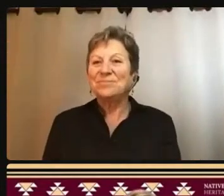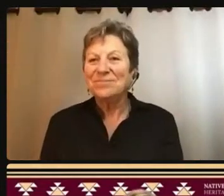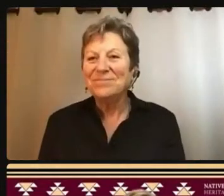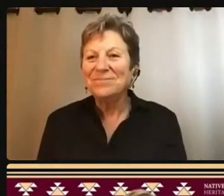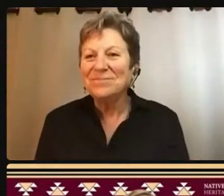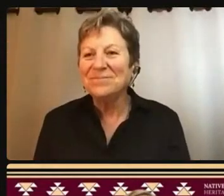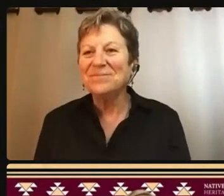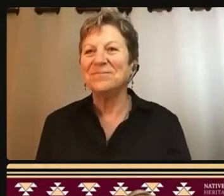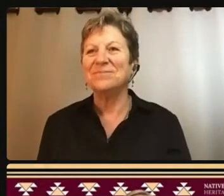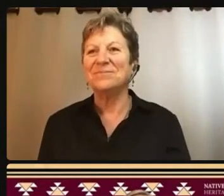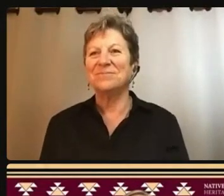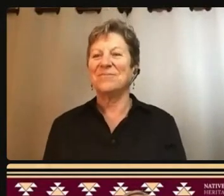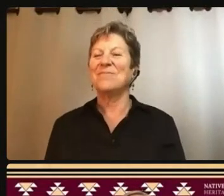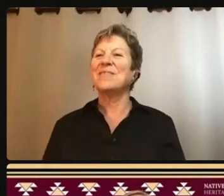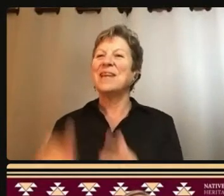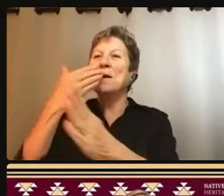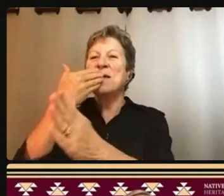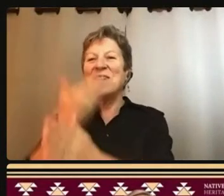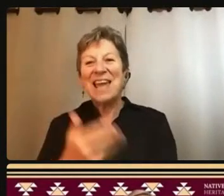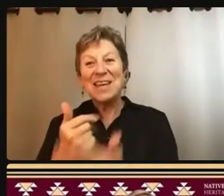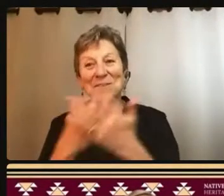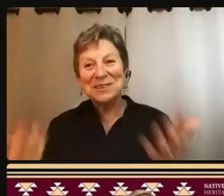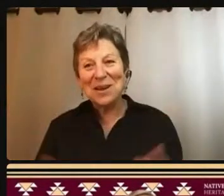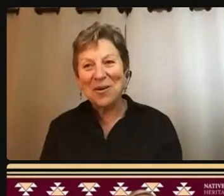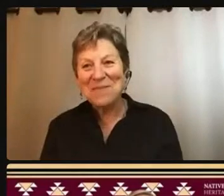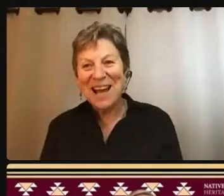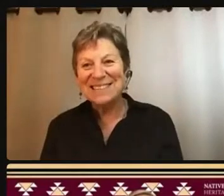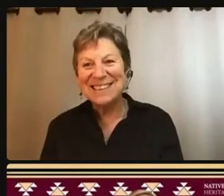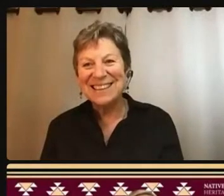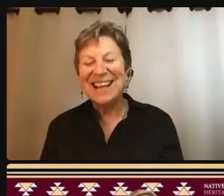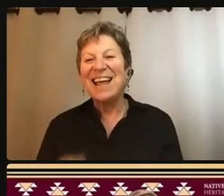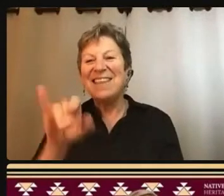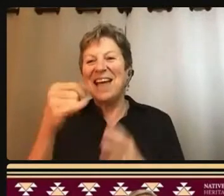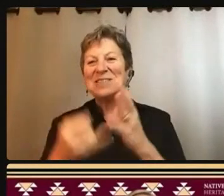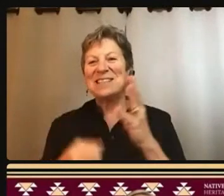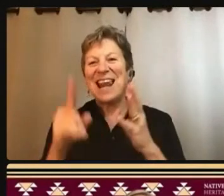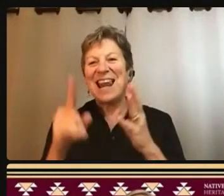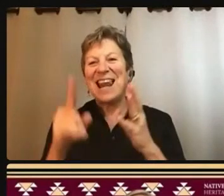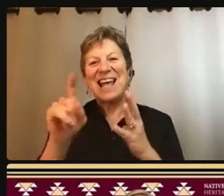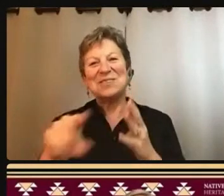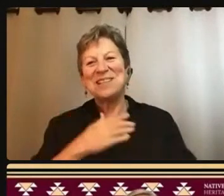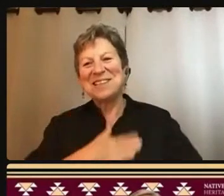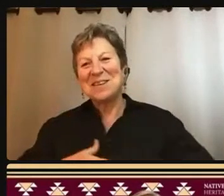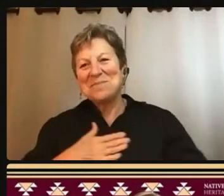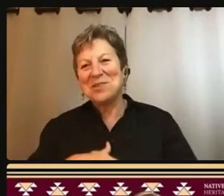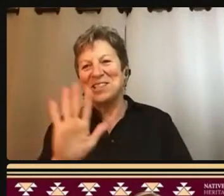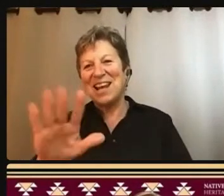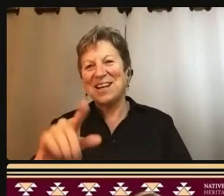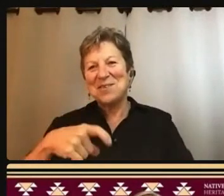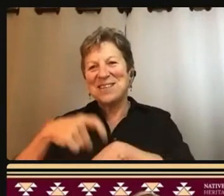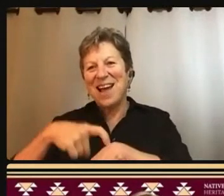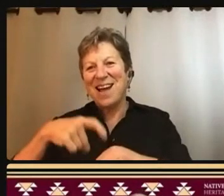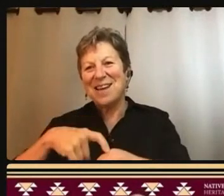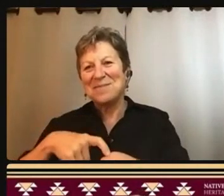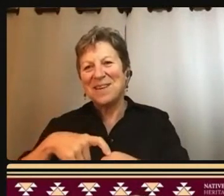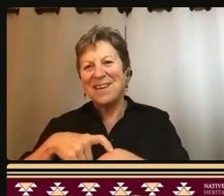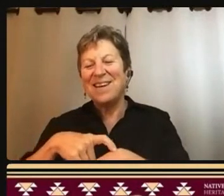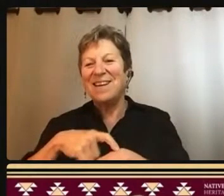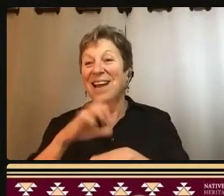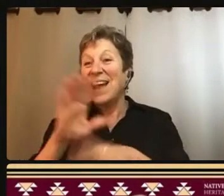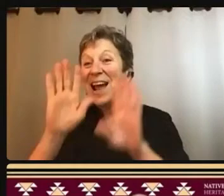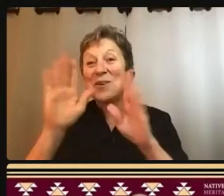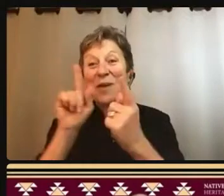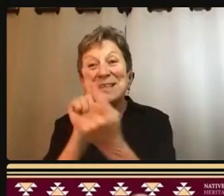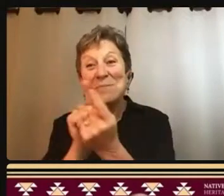THAT FOLKS NEED AND AND THEN